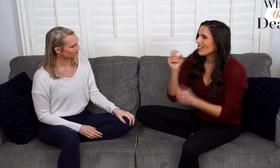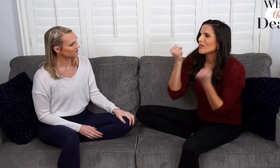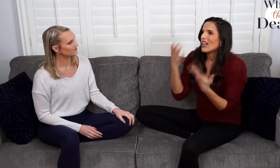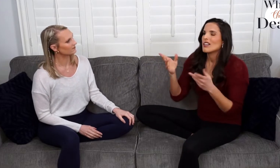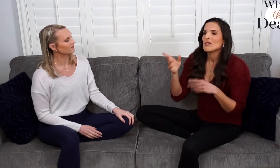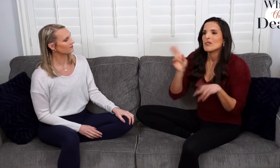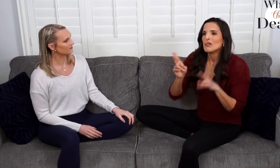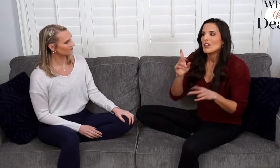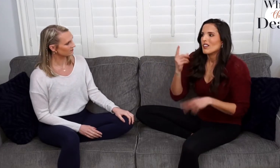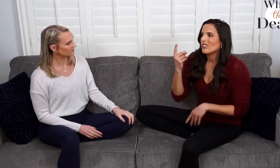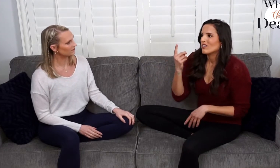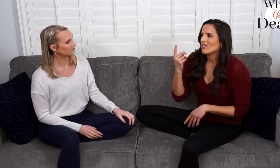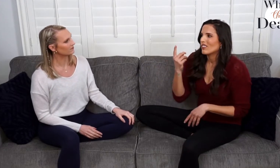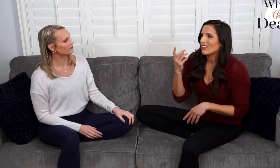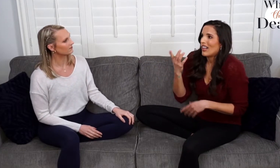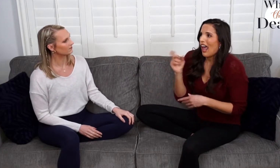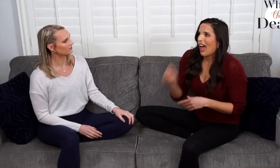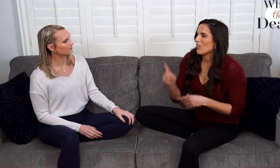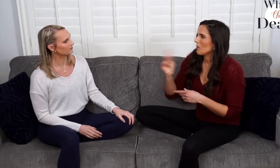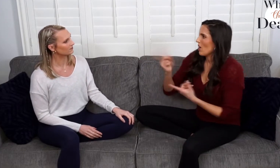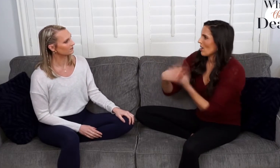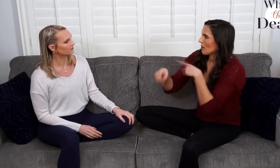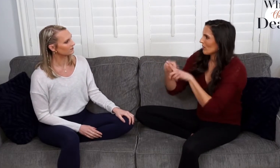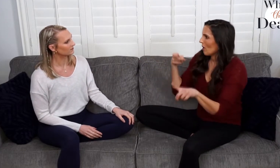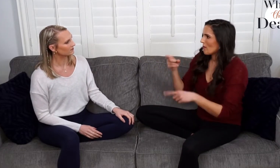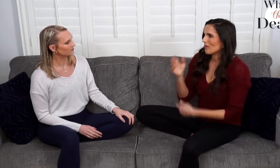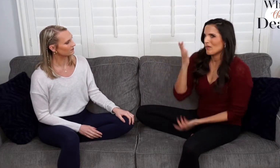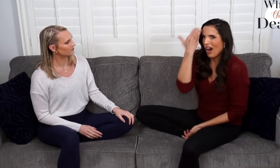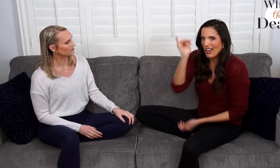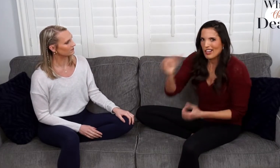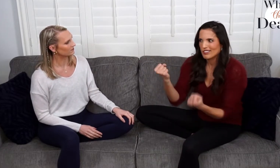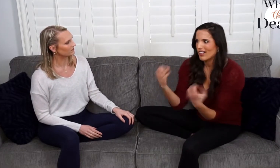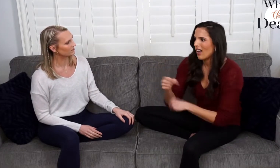behind it. And many people ask, “Where does ASL come